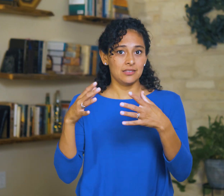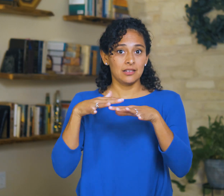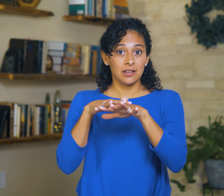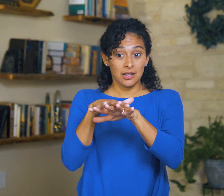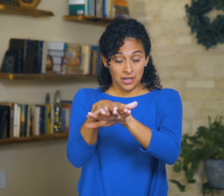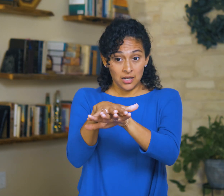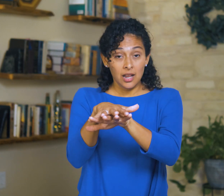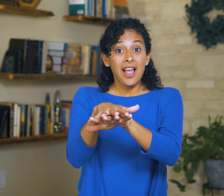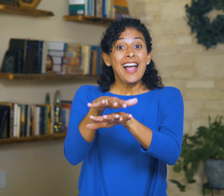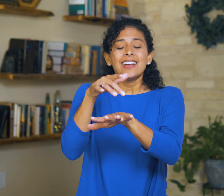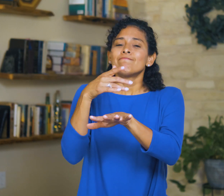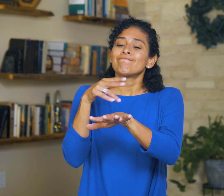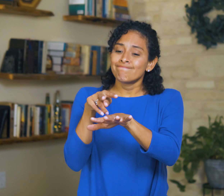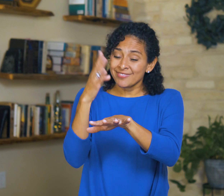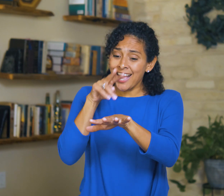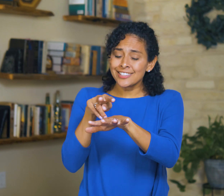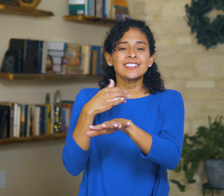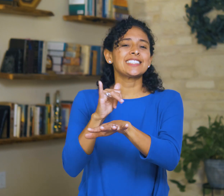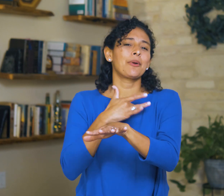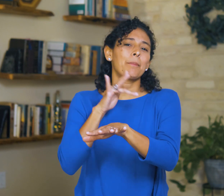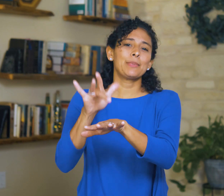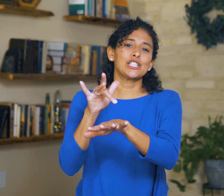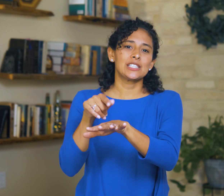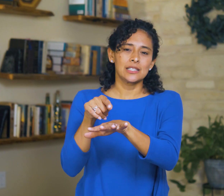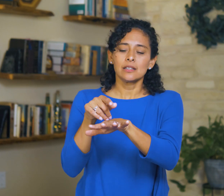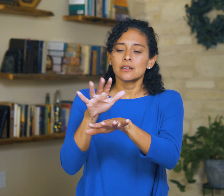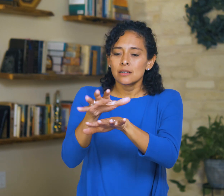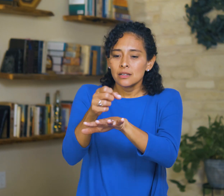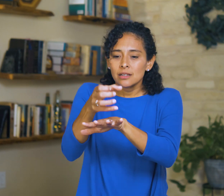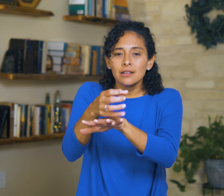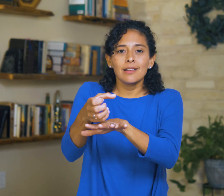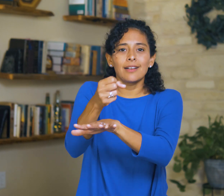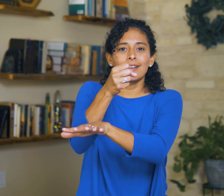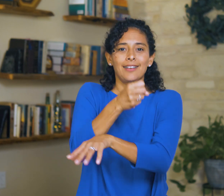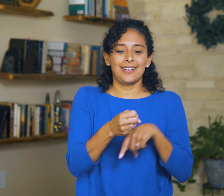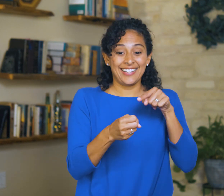Despite that, God has mercy on them by preserving a remnant